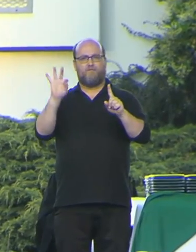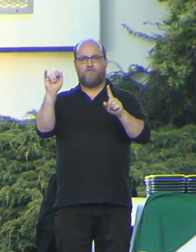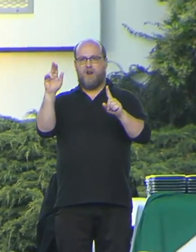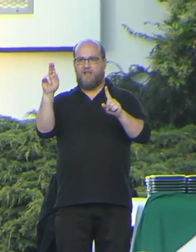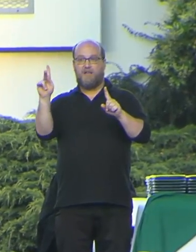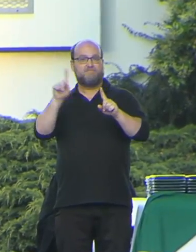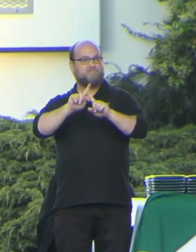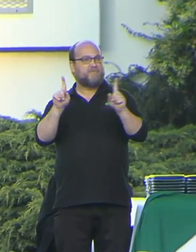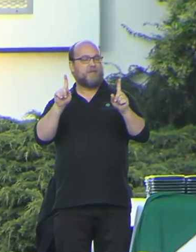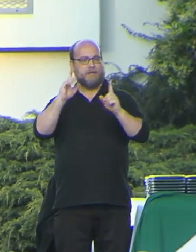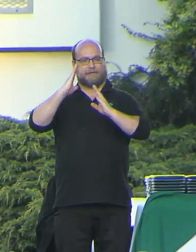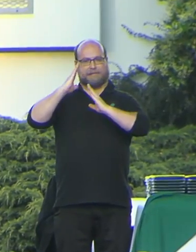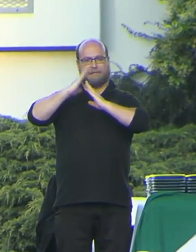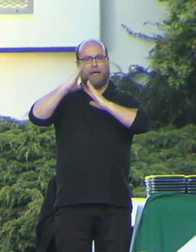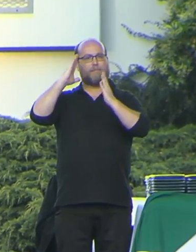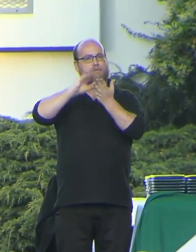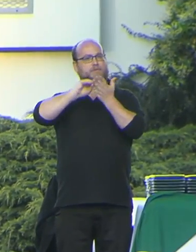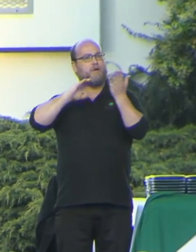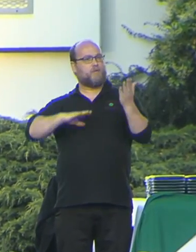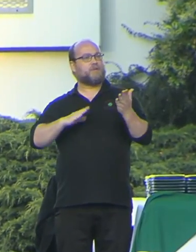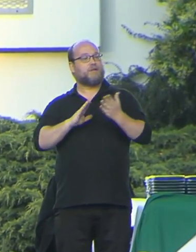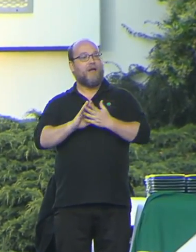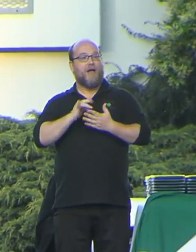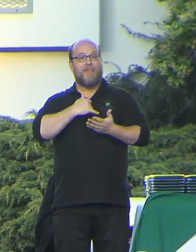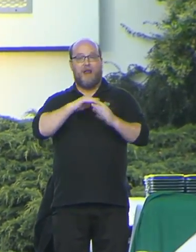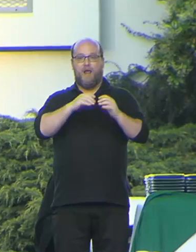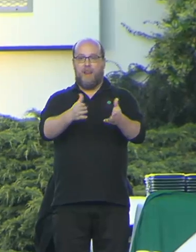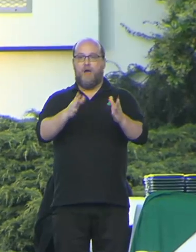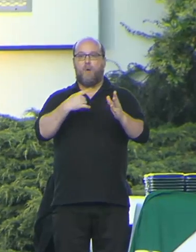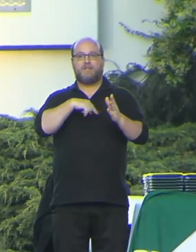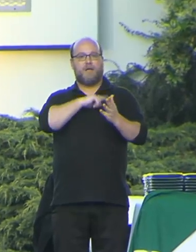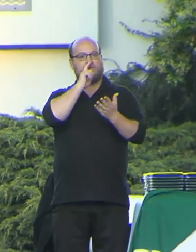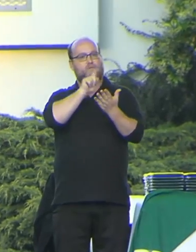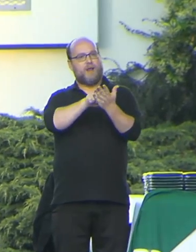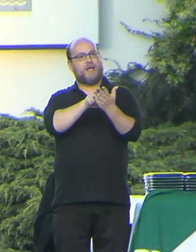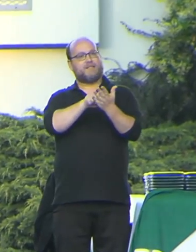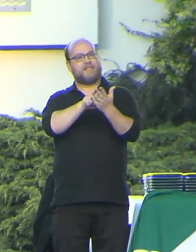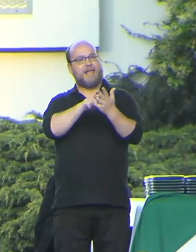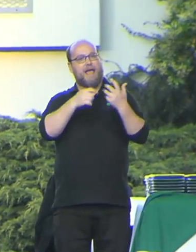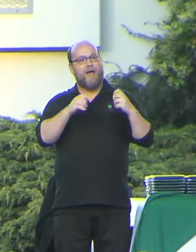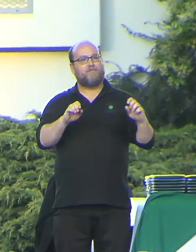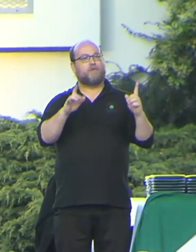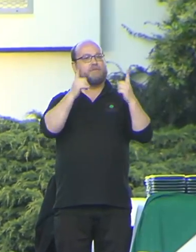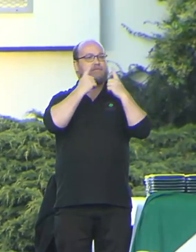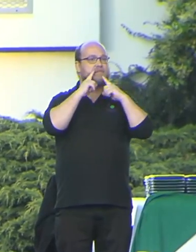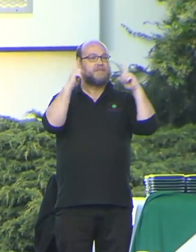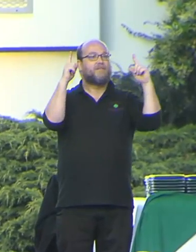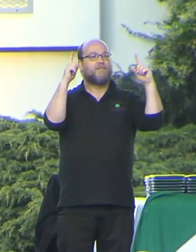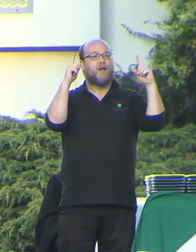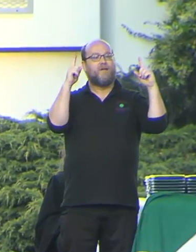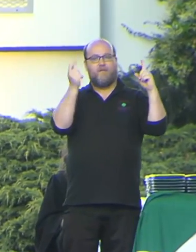And doing so allows us to recognize the efforts and achievements of multiple students who have earned the highest academic honor.